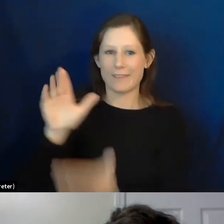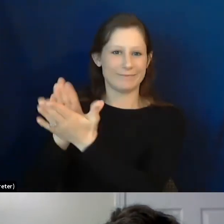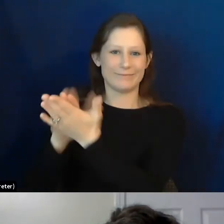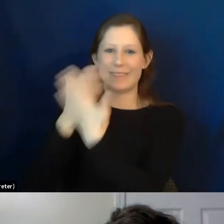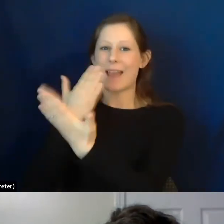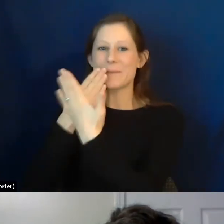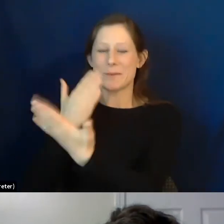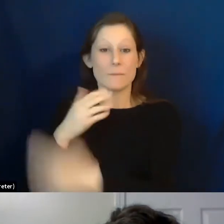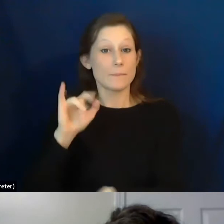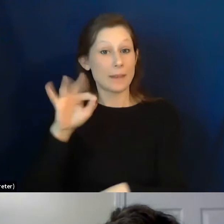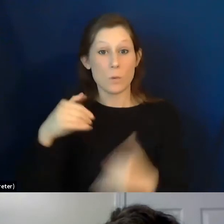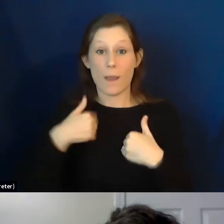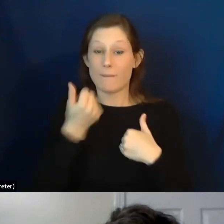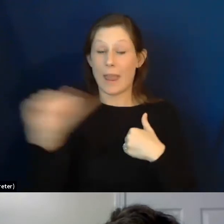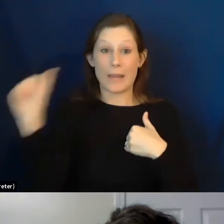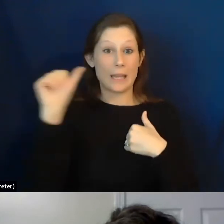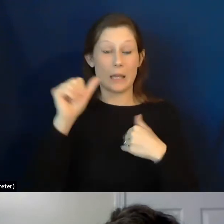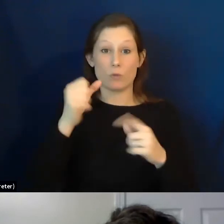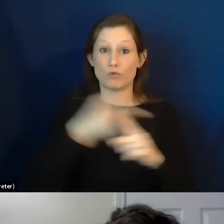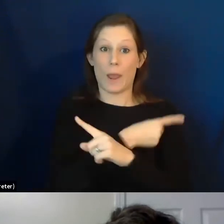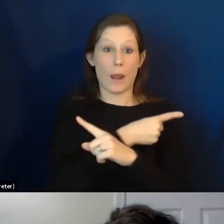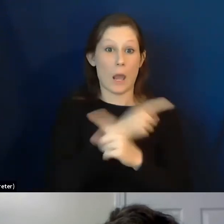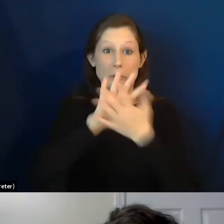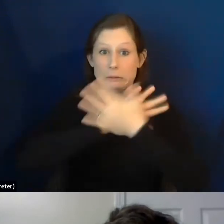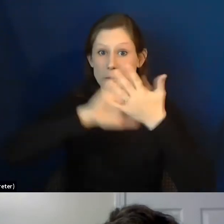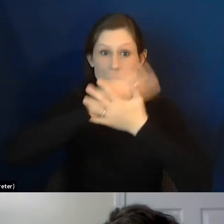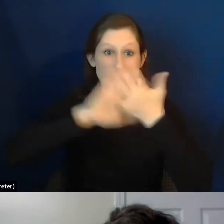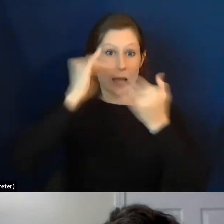vague ideas um you can send them to them and they will come up with something beautiful